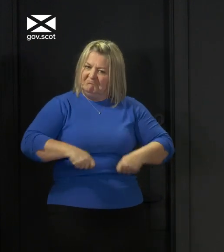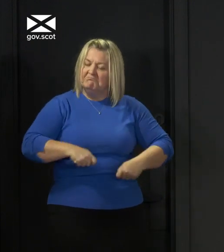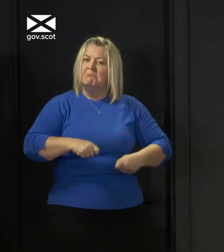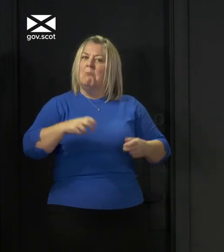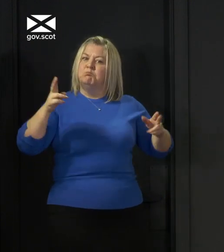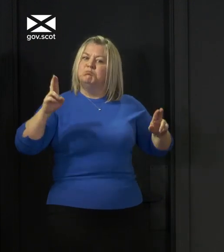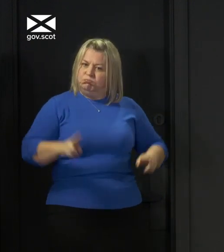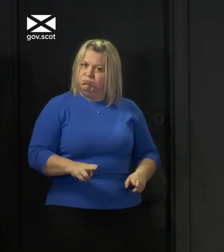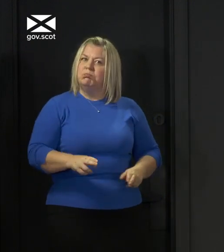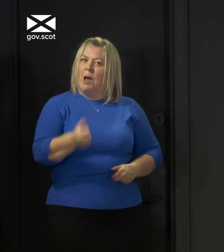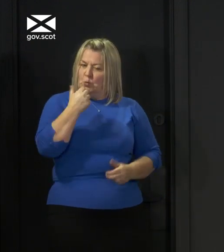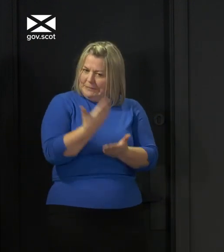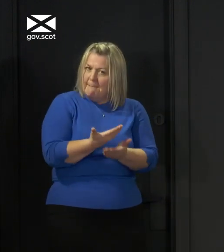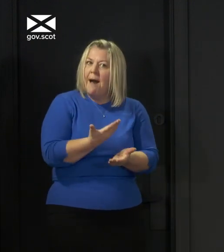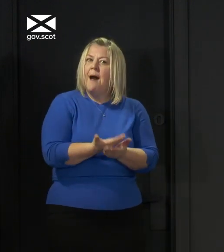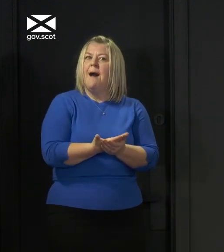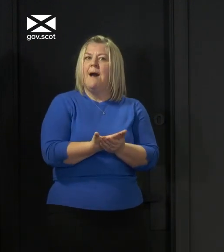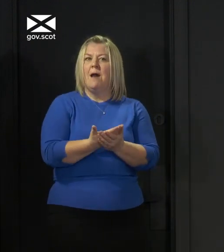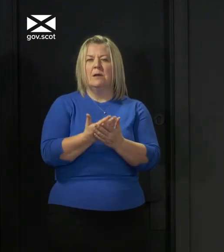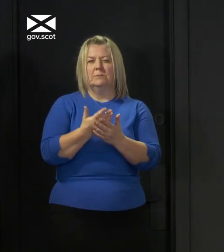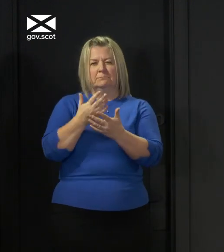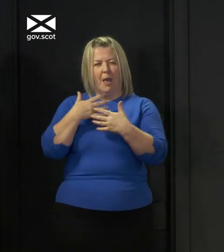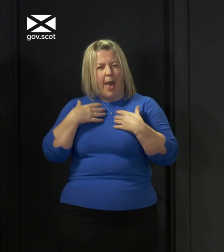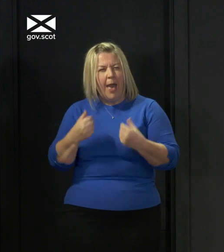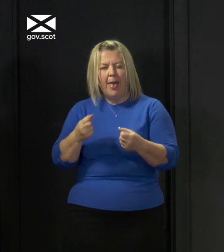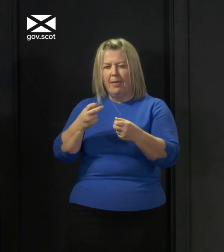own health and care workers but because of the global constraints on that supply